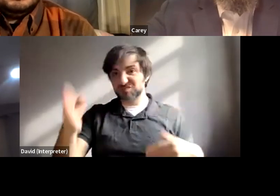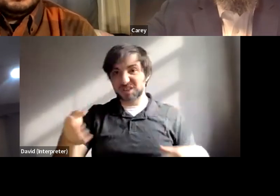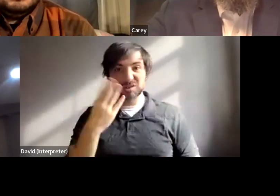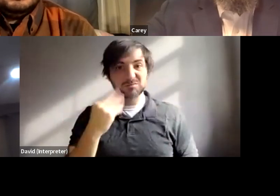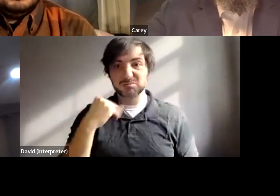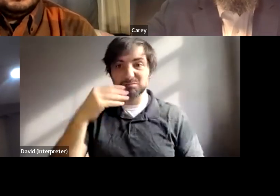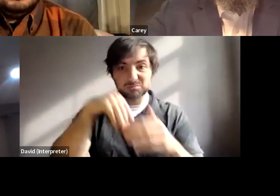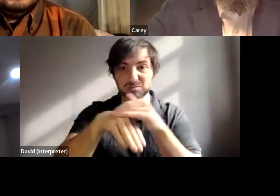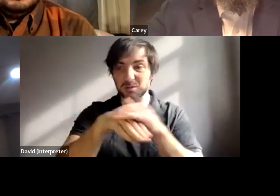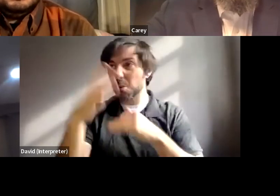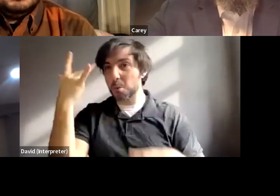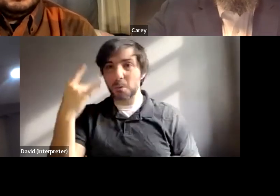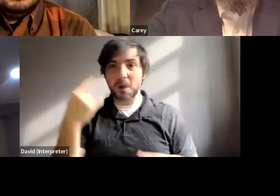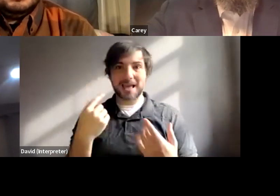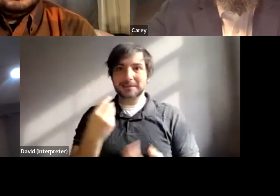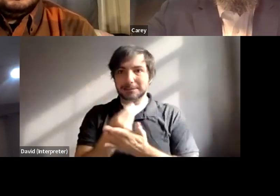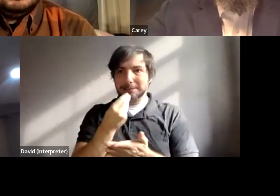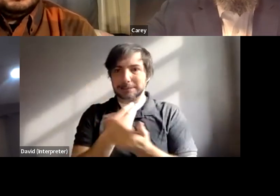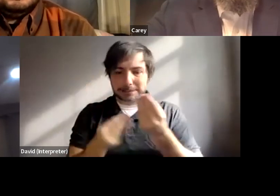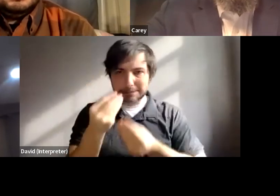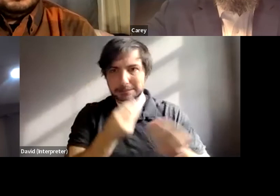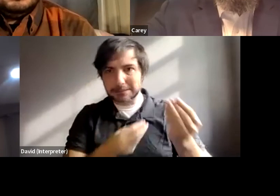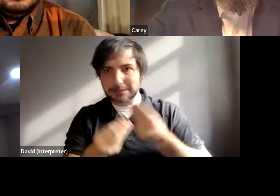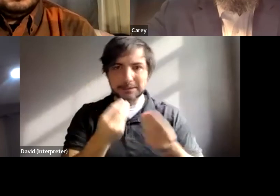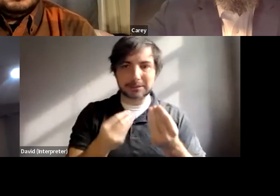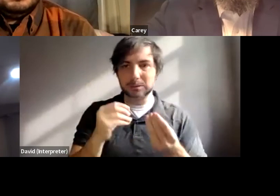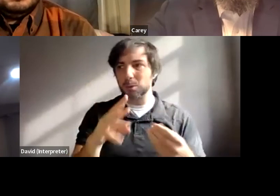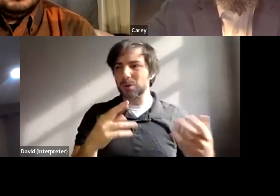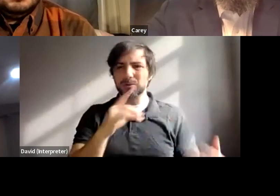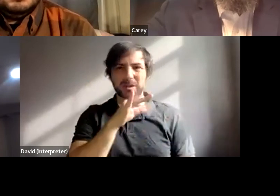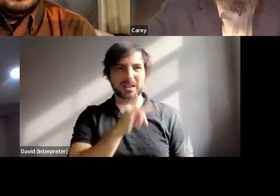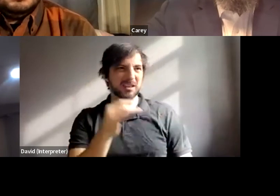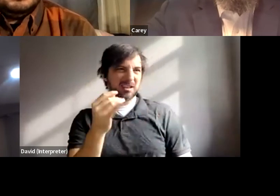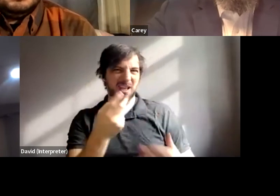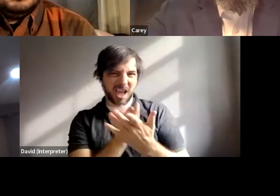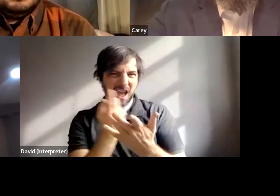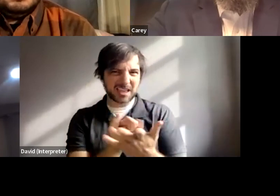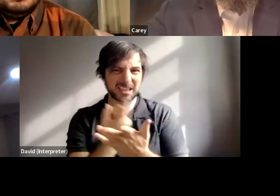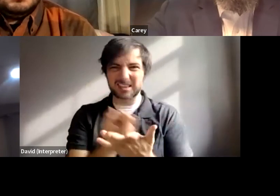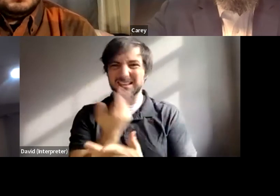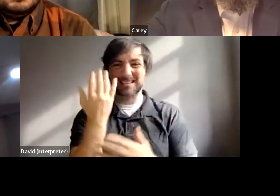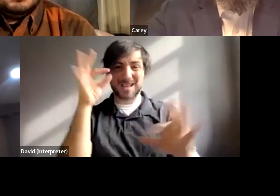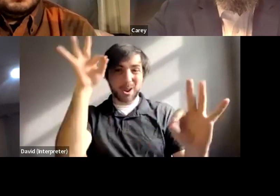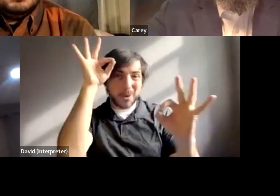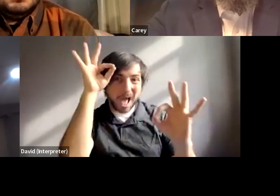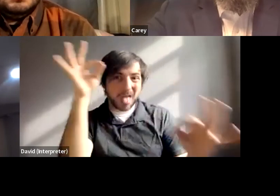financial constraints or hockey was a foreign concept to them. Growing the game and creating